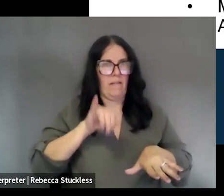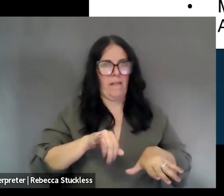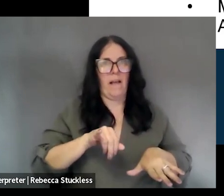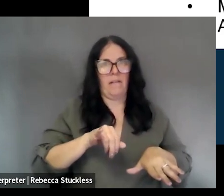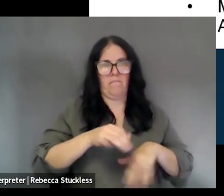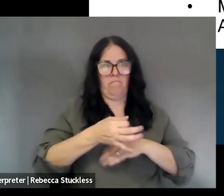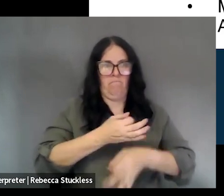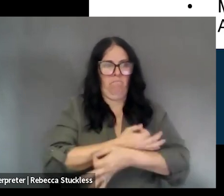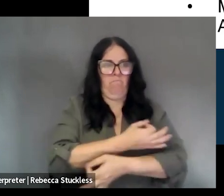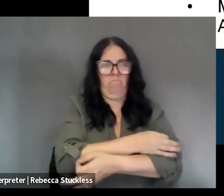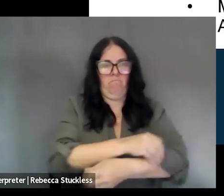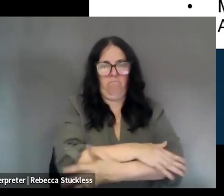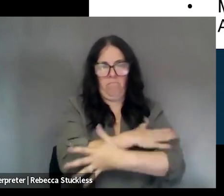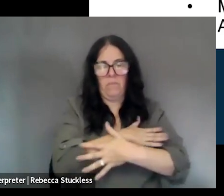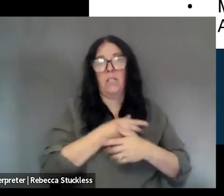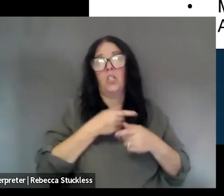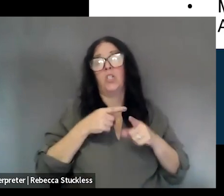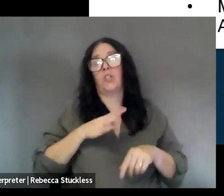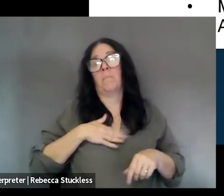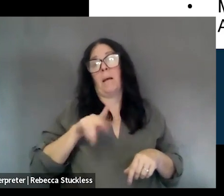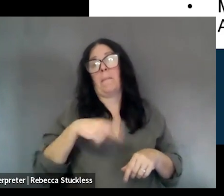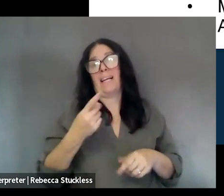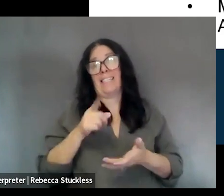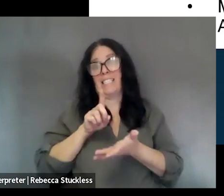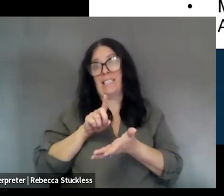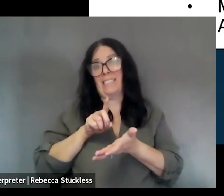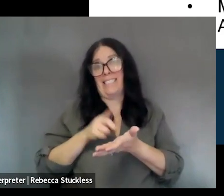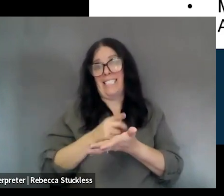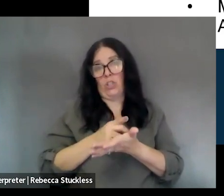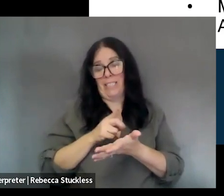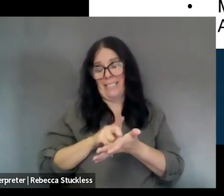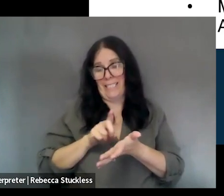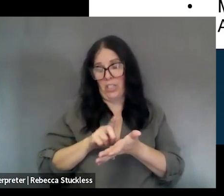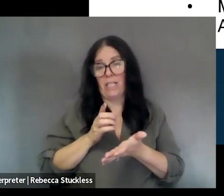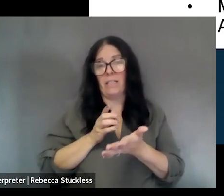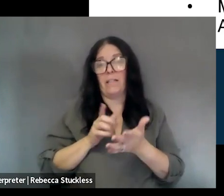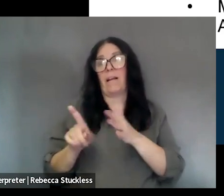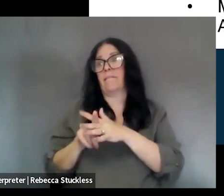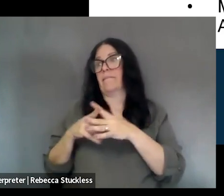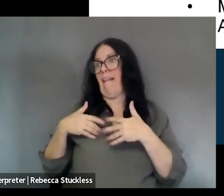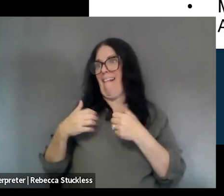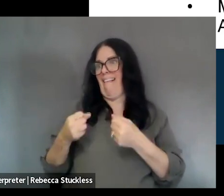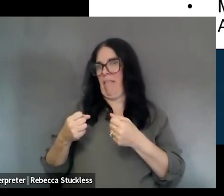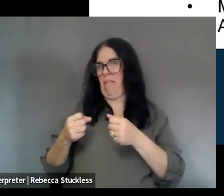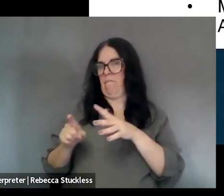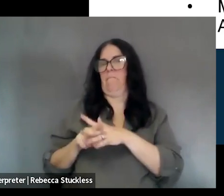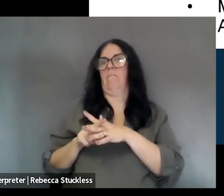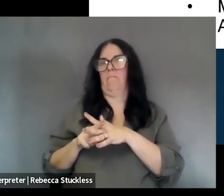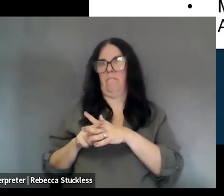And, then during my doctoral dissertation phase, after a health scare, I developed Guttate